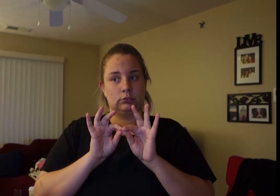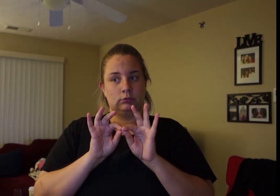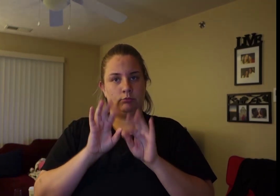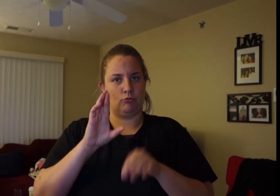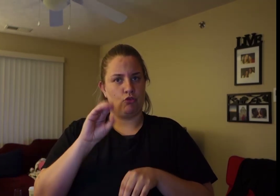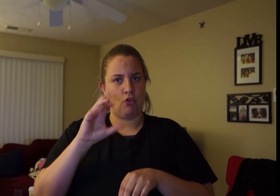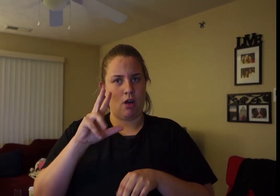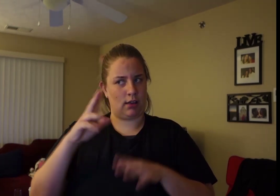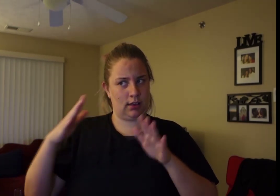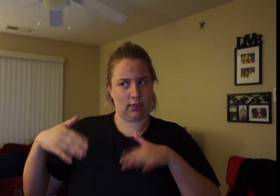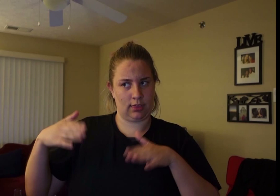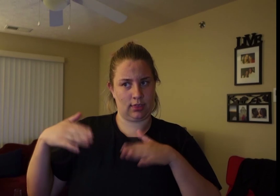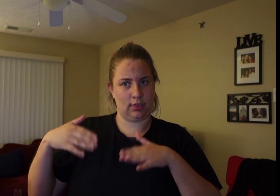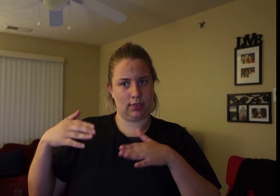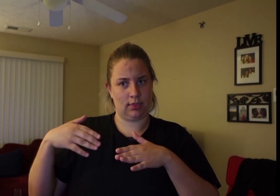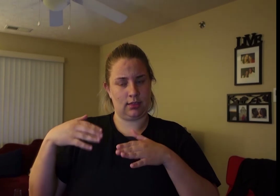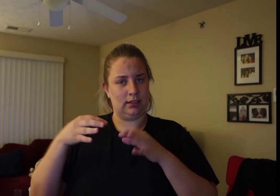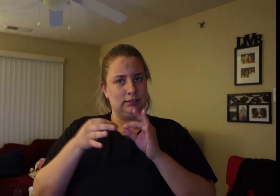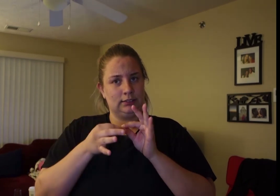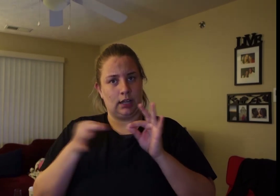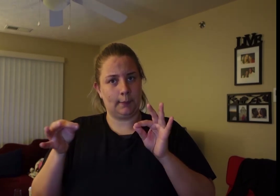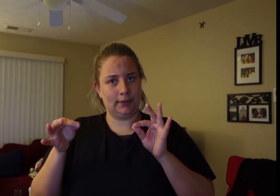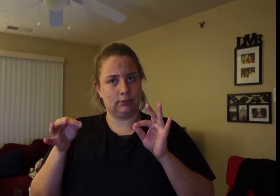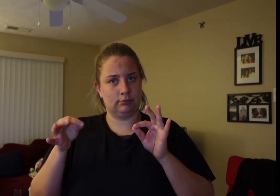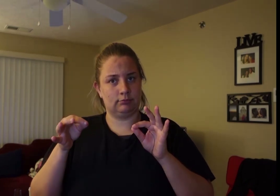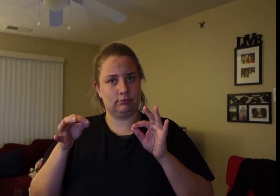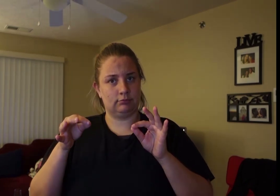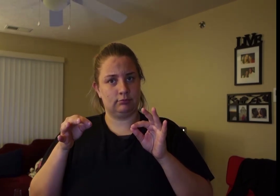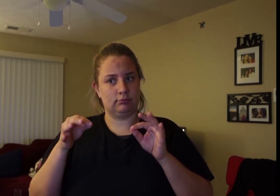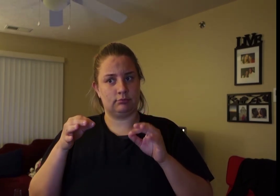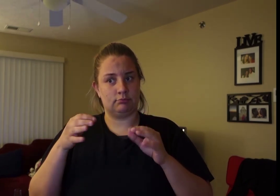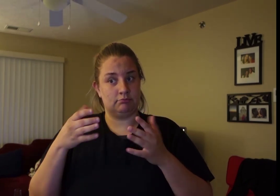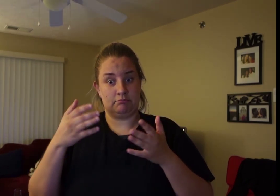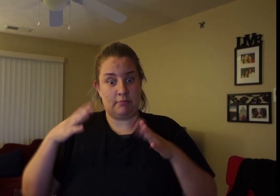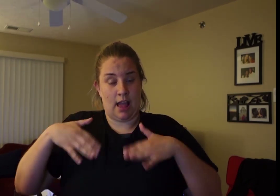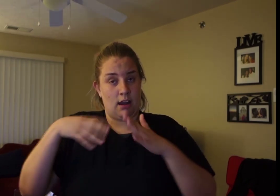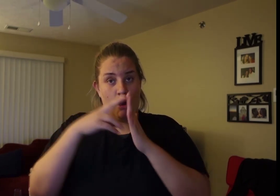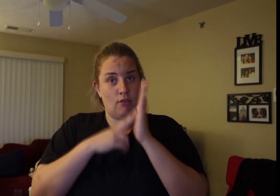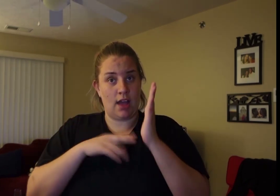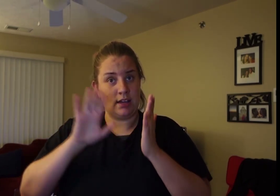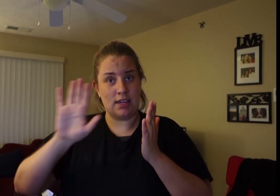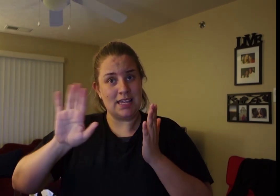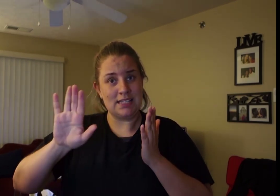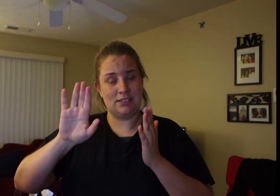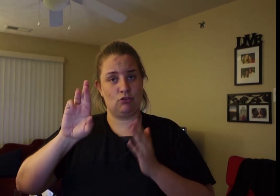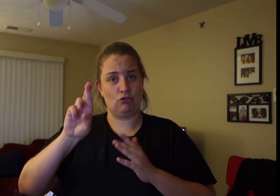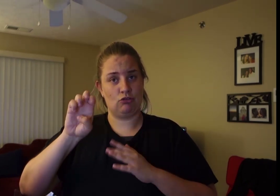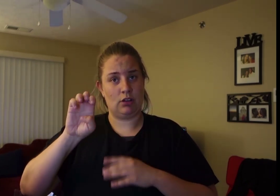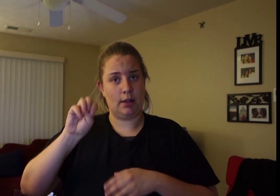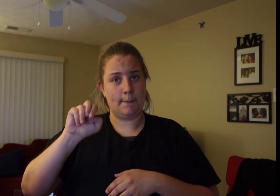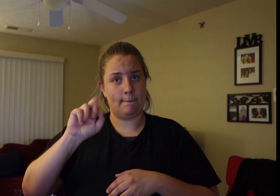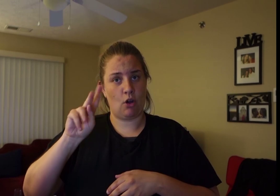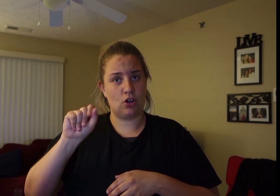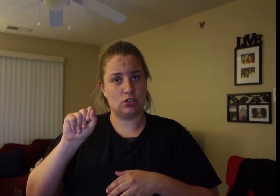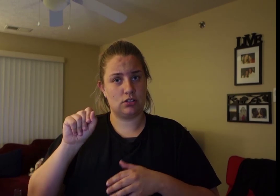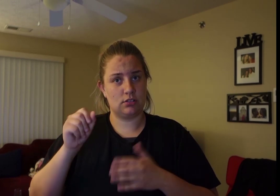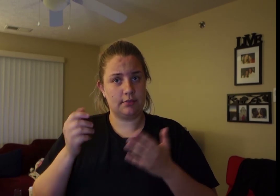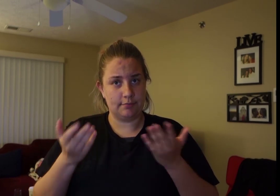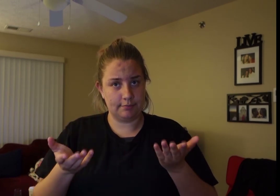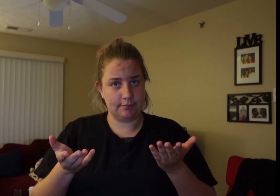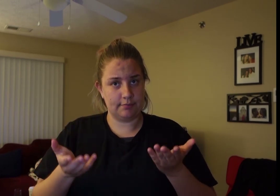Brock had yet to issue a statement, and I had not read his remarks.